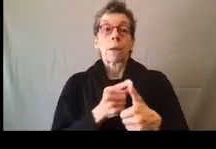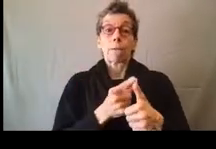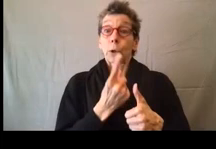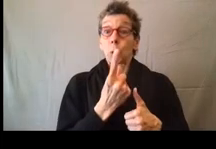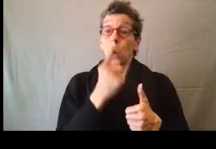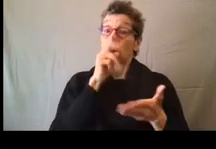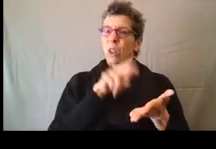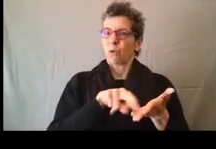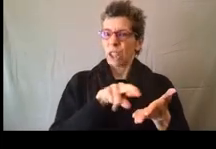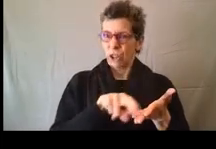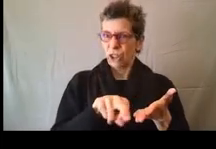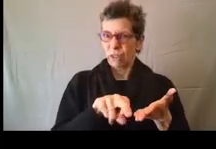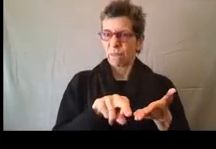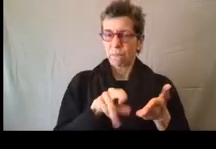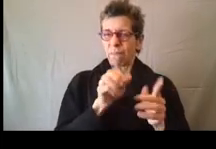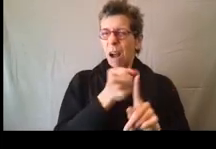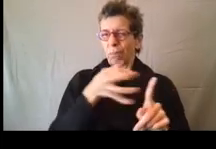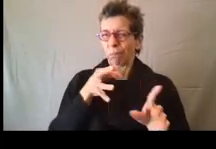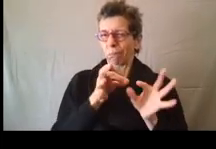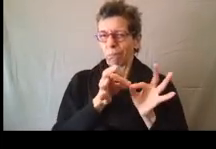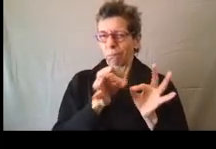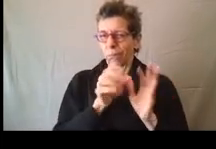research which I will describe in a little more detail. And then we moved into toolkit